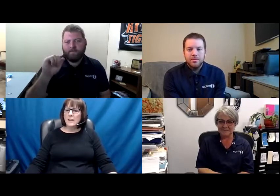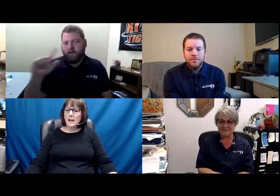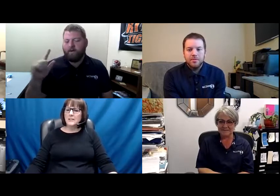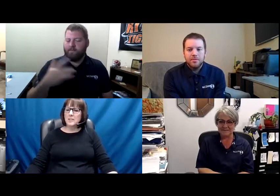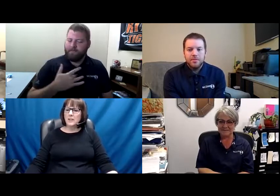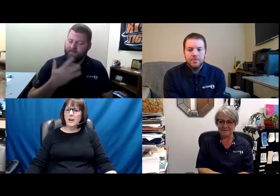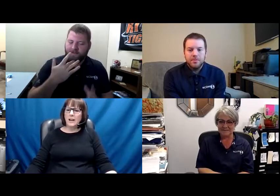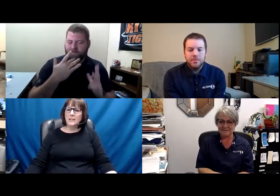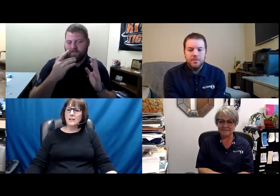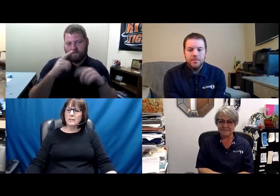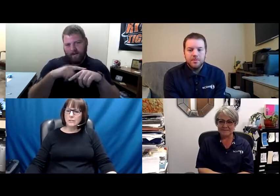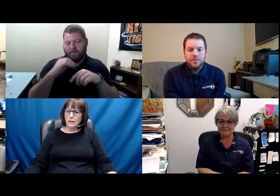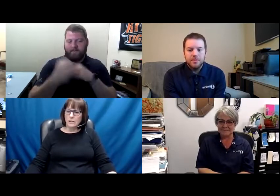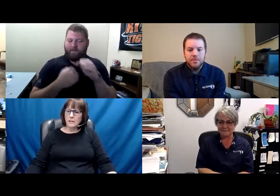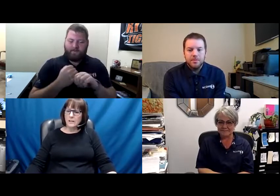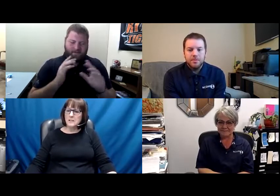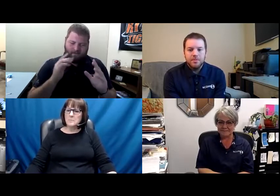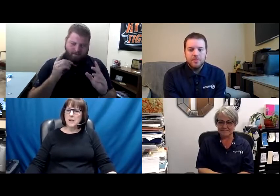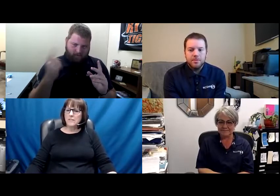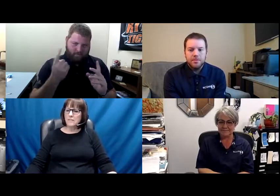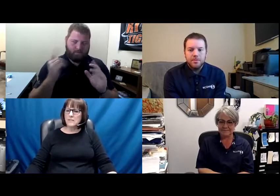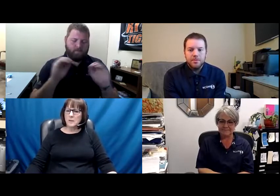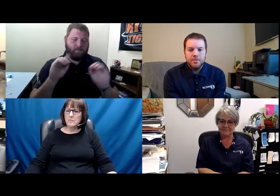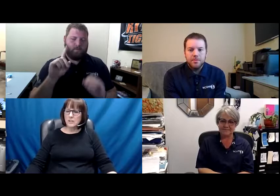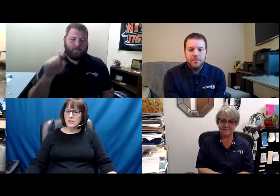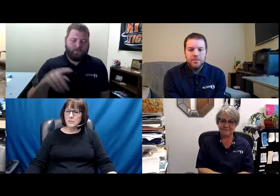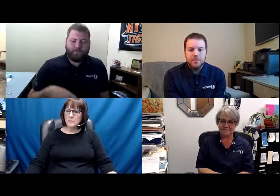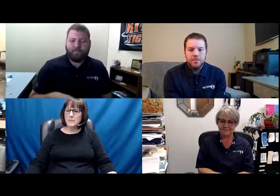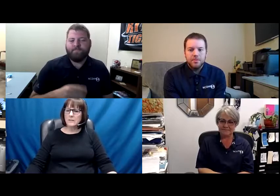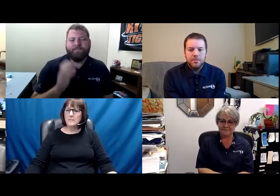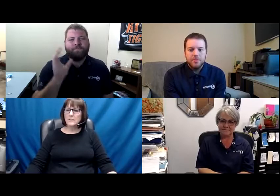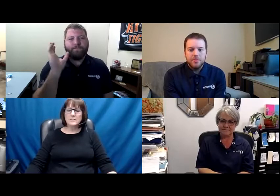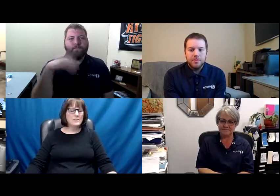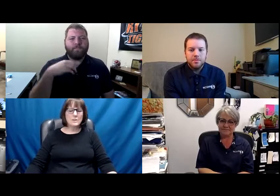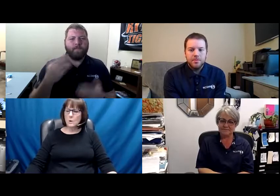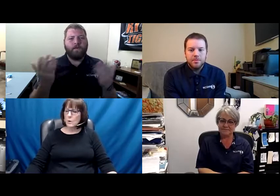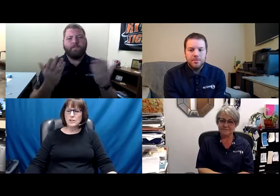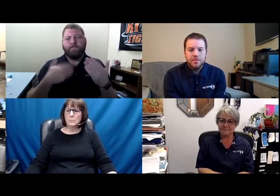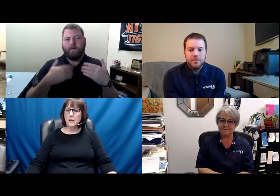I'll tell you I love fall it is my favorite time of year there's no question about it.